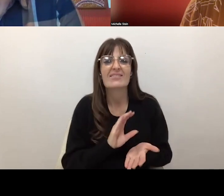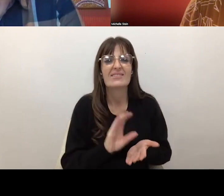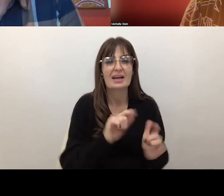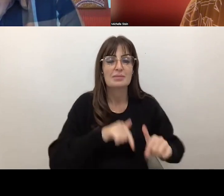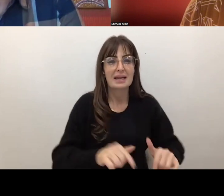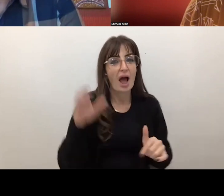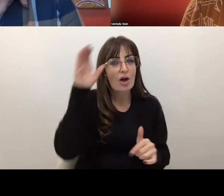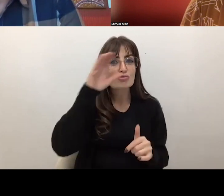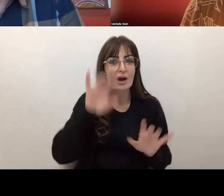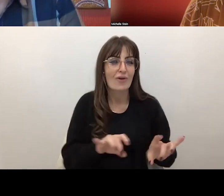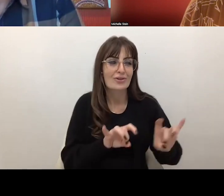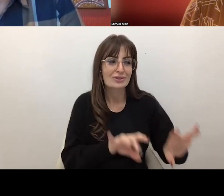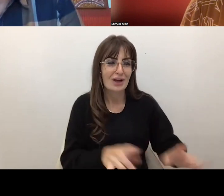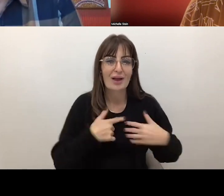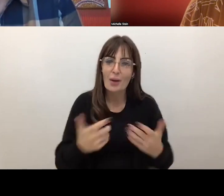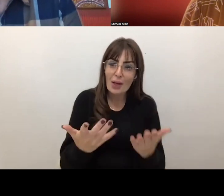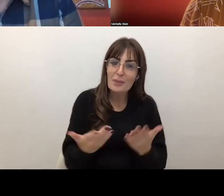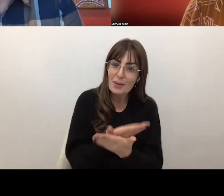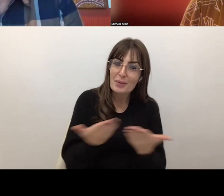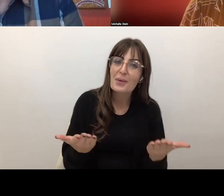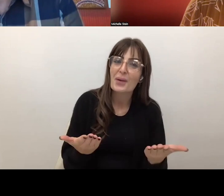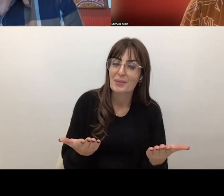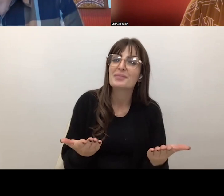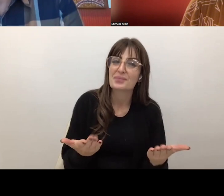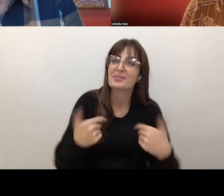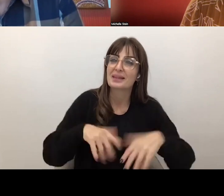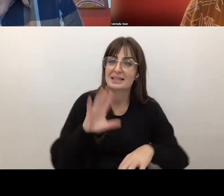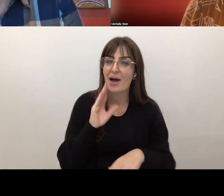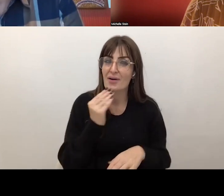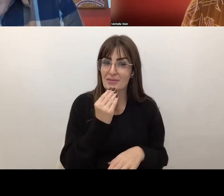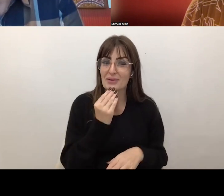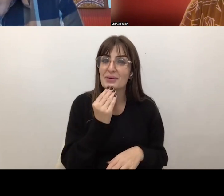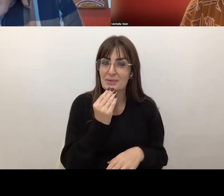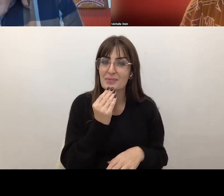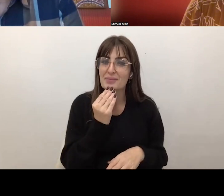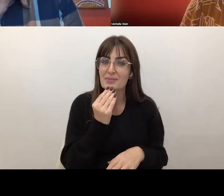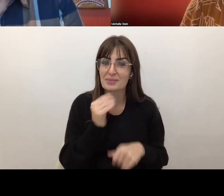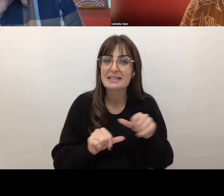Australia. I would like to welcome you to this afternoon's series.